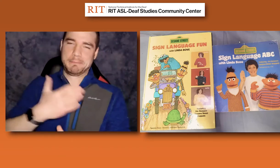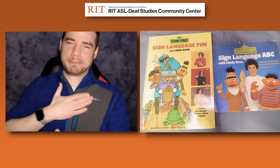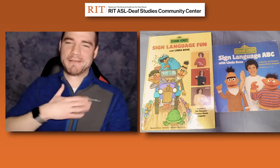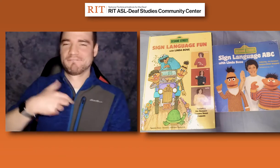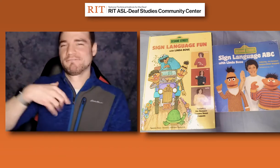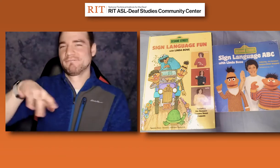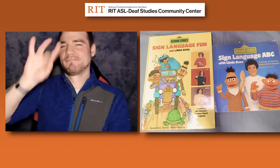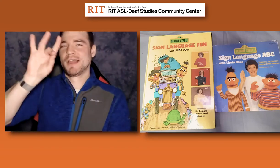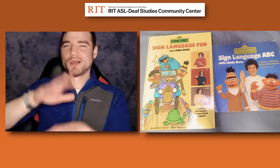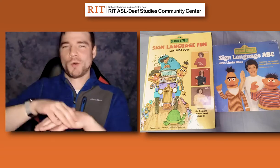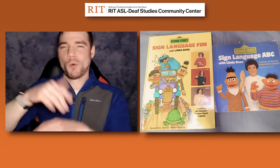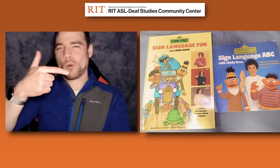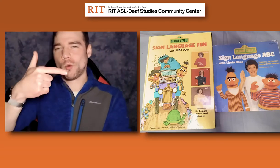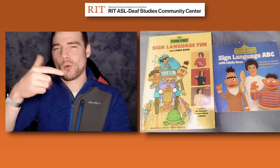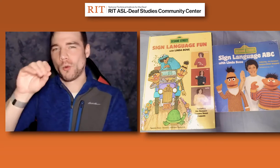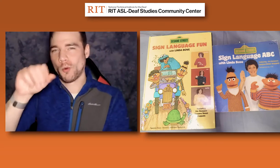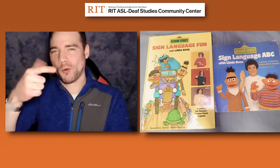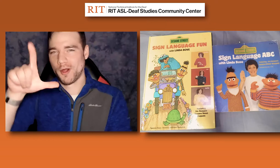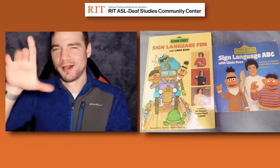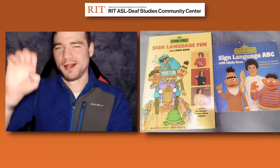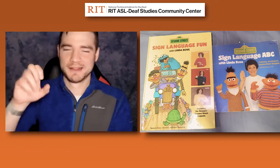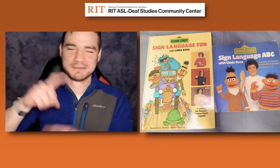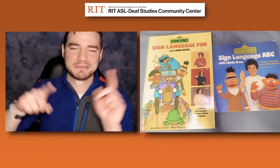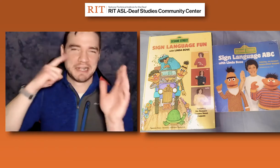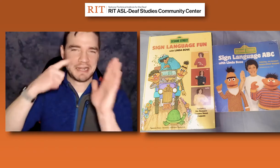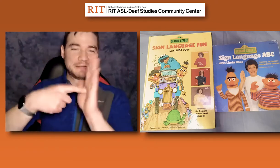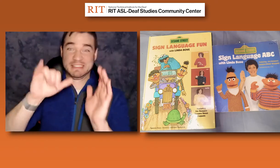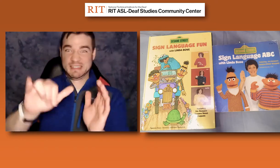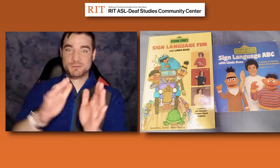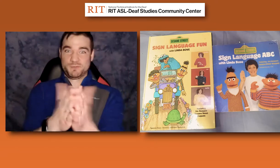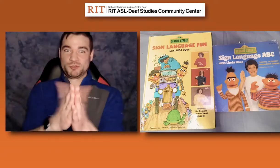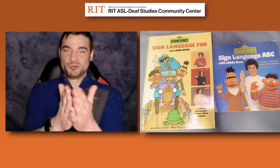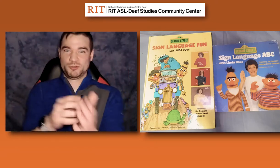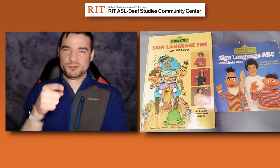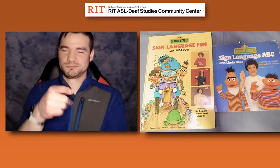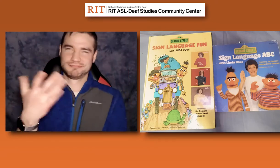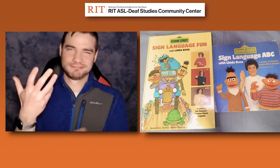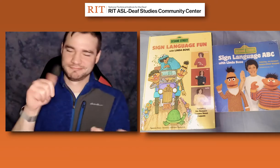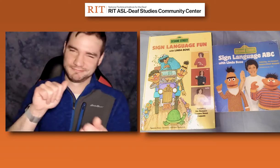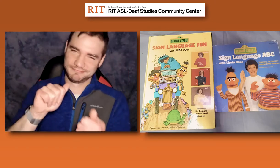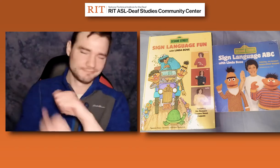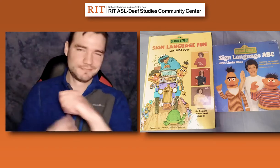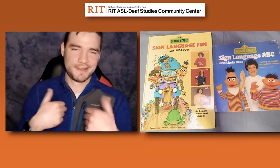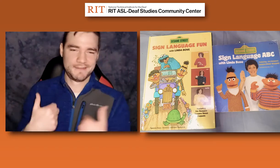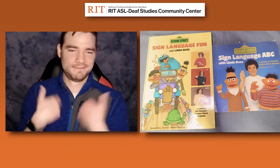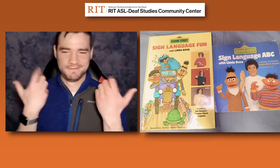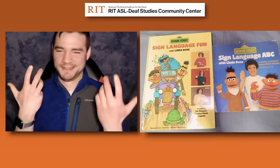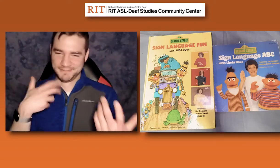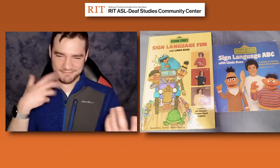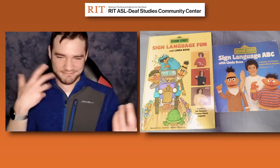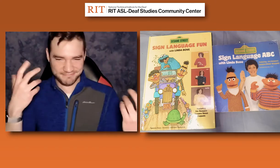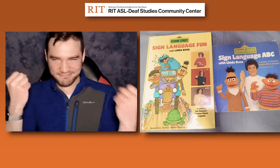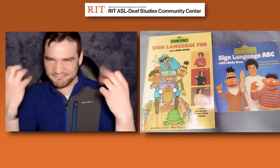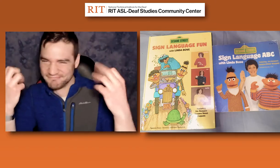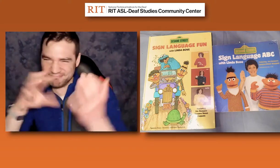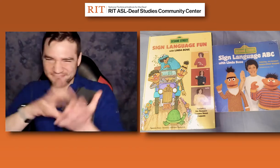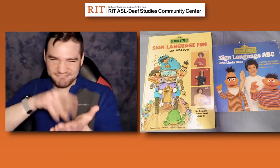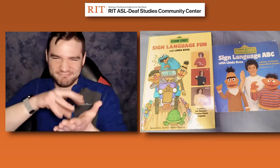These aren't actually my books. I found them online. I found the picture online, but these are the books that I used,